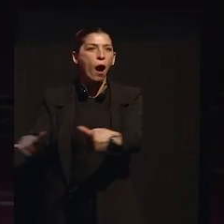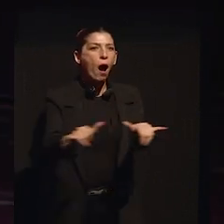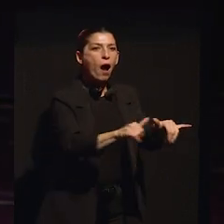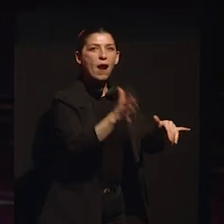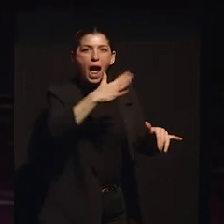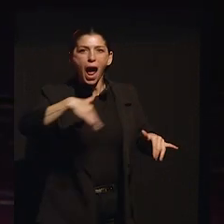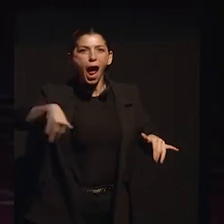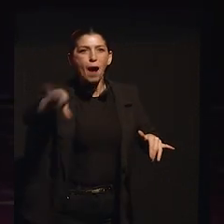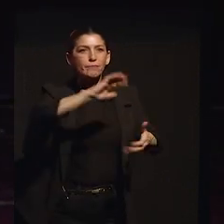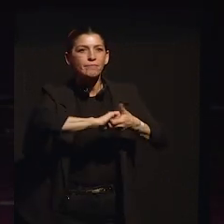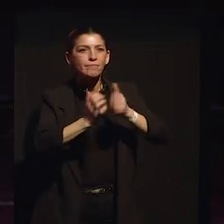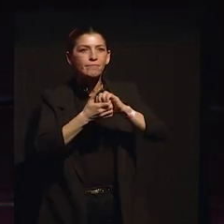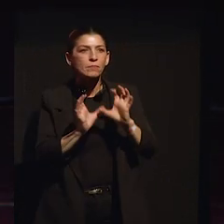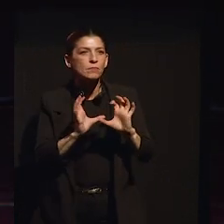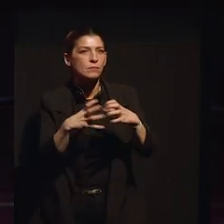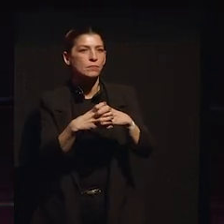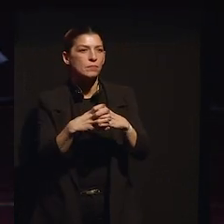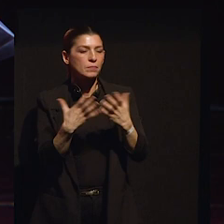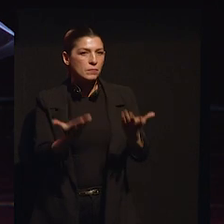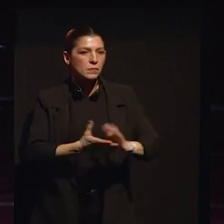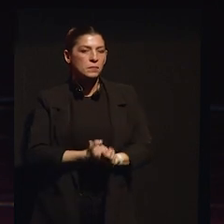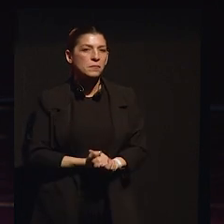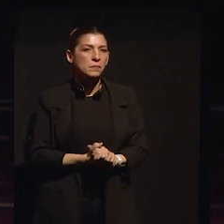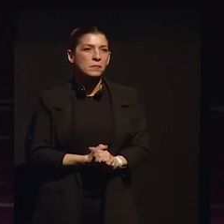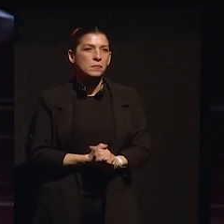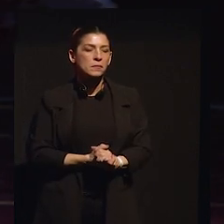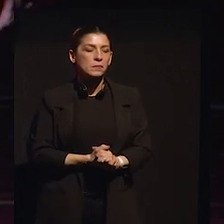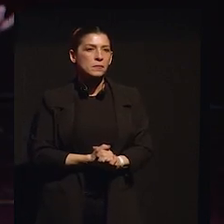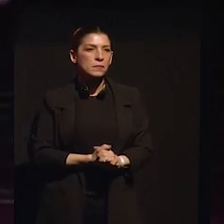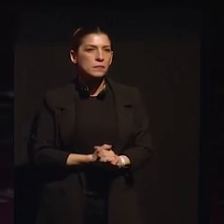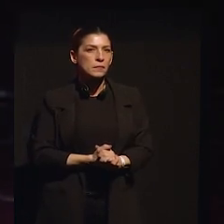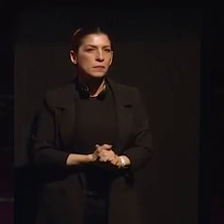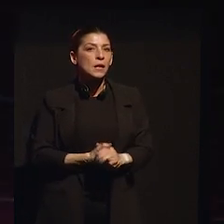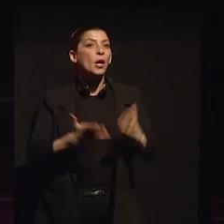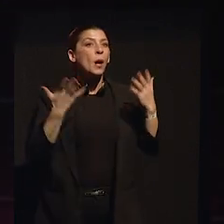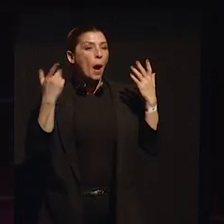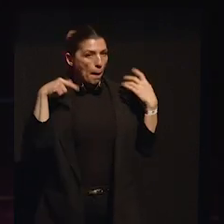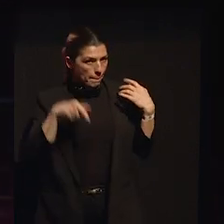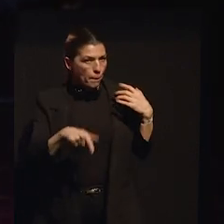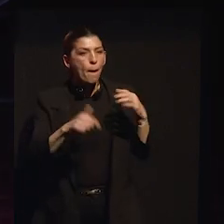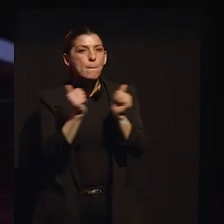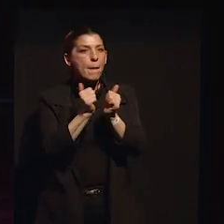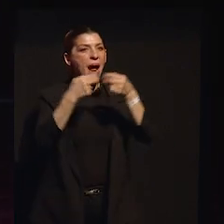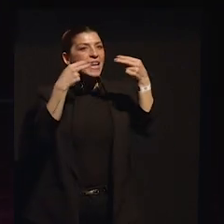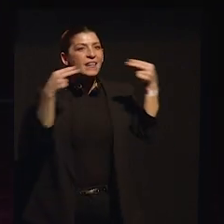They all make love, cyclically. The children are the same. A collectivity like that. They go altogether.